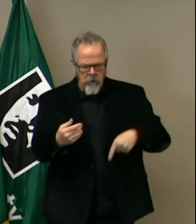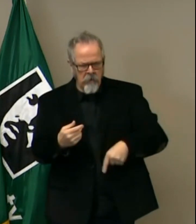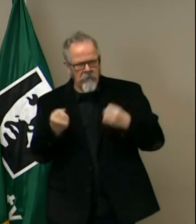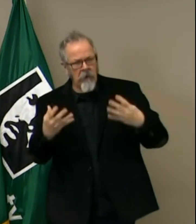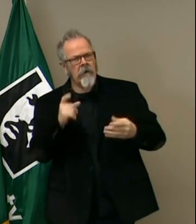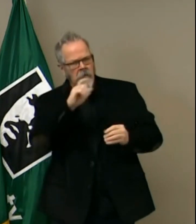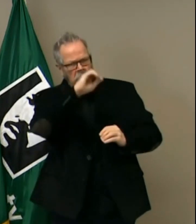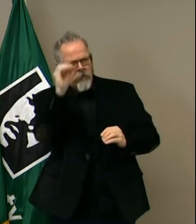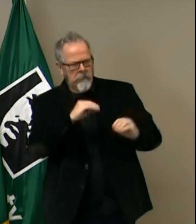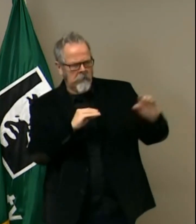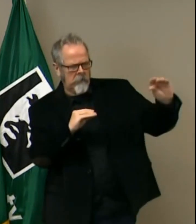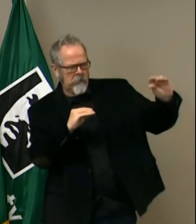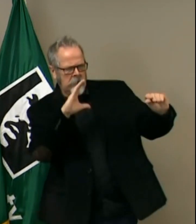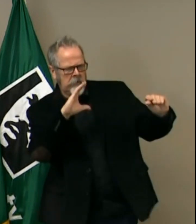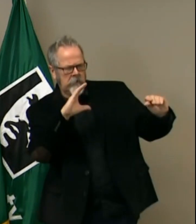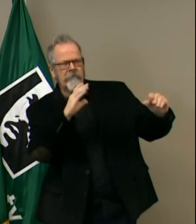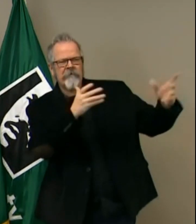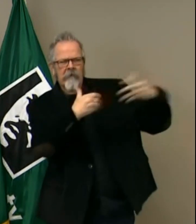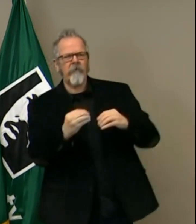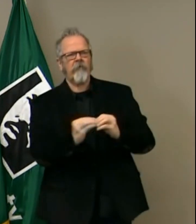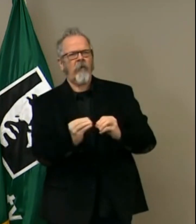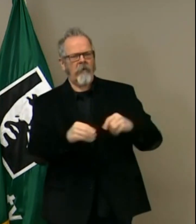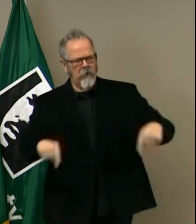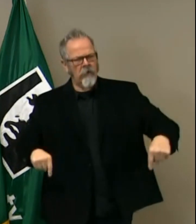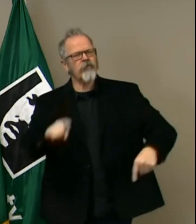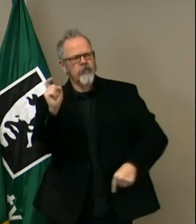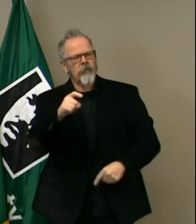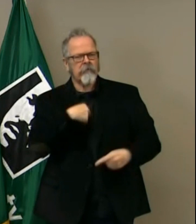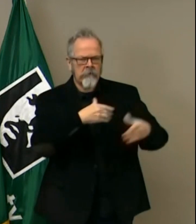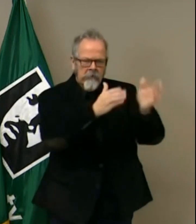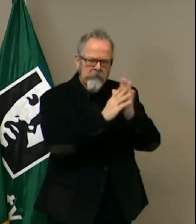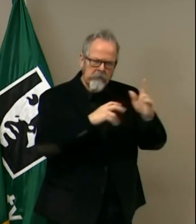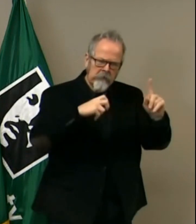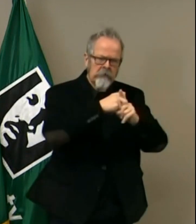Washington getting more personal protection equipment as soon as humanly